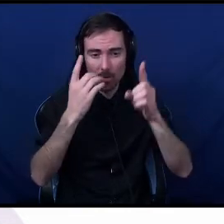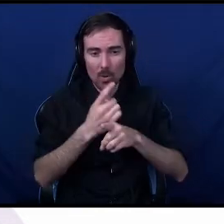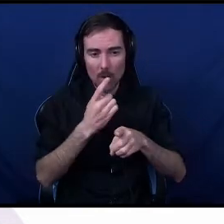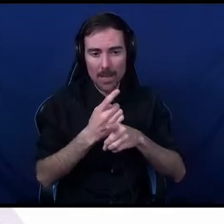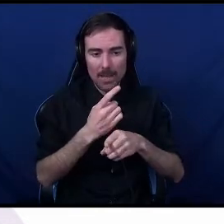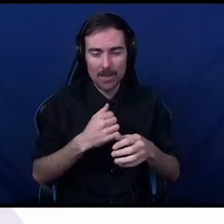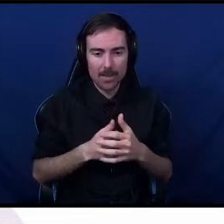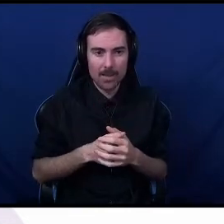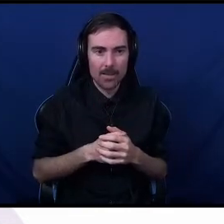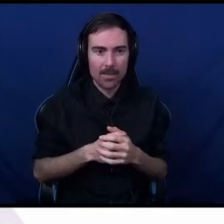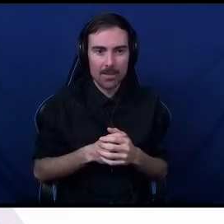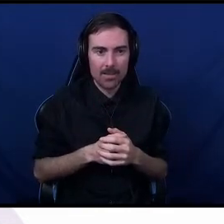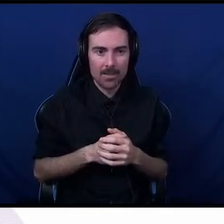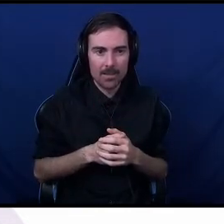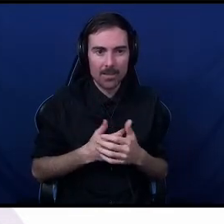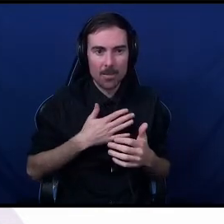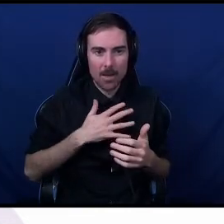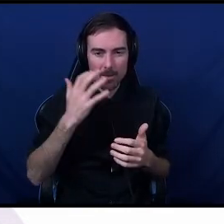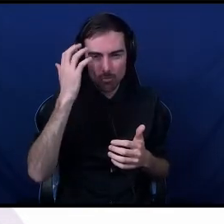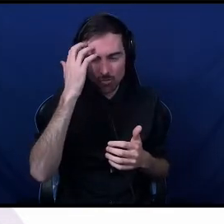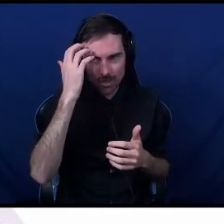you know, brain sort of ticking thinking, thinking it over.